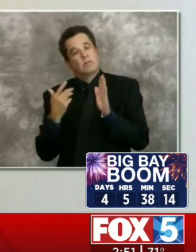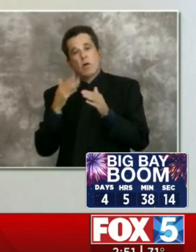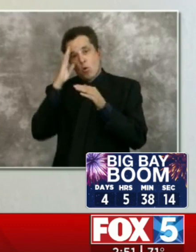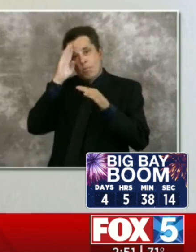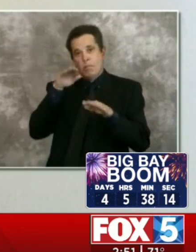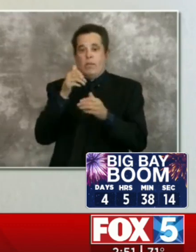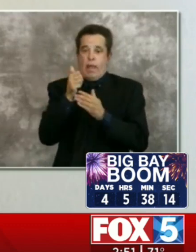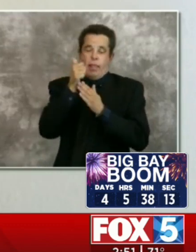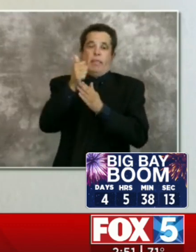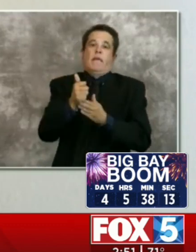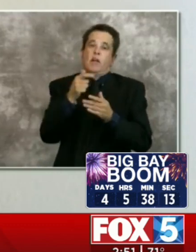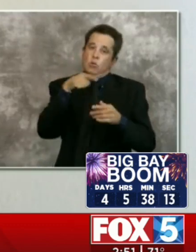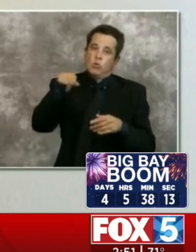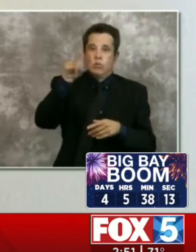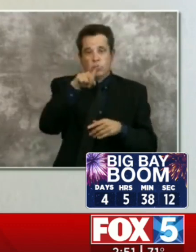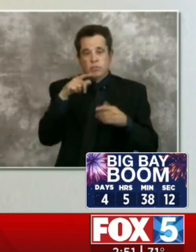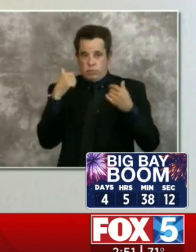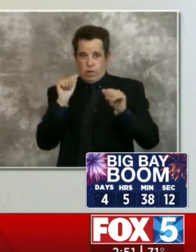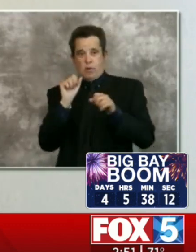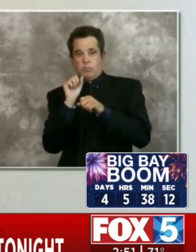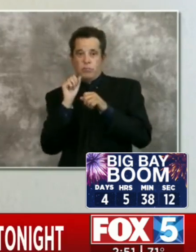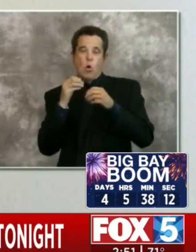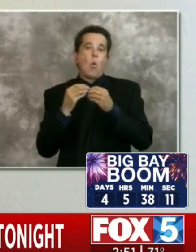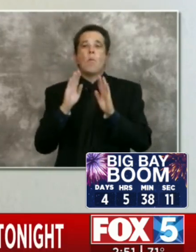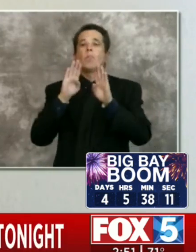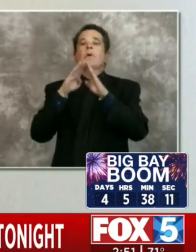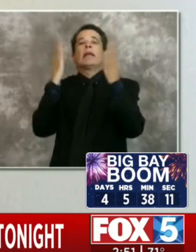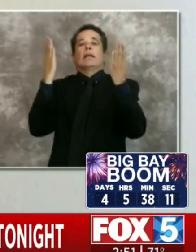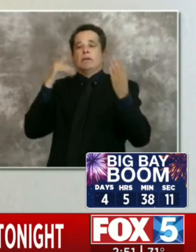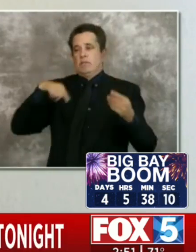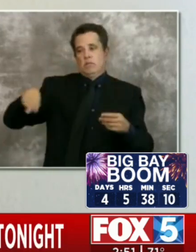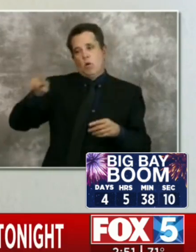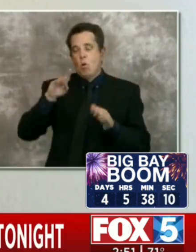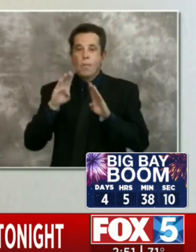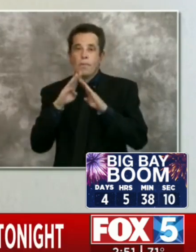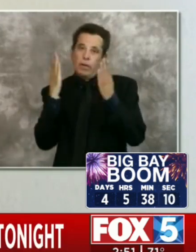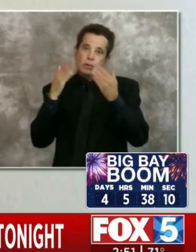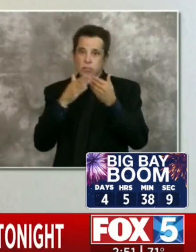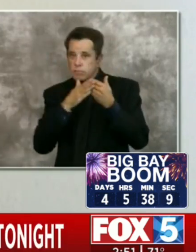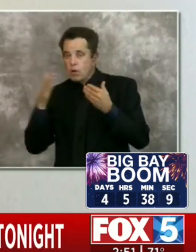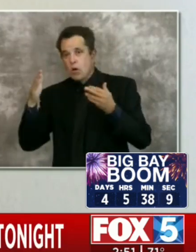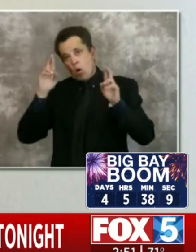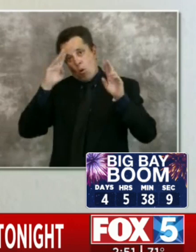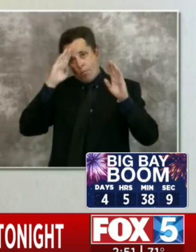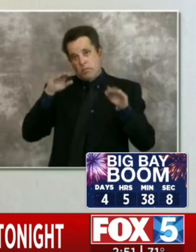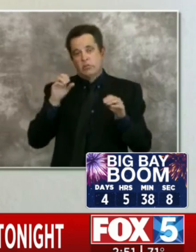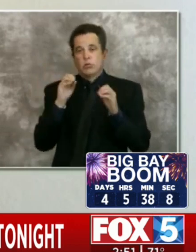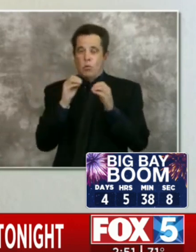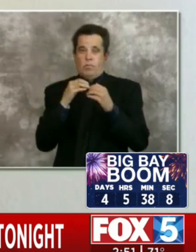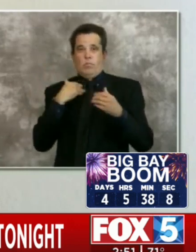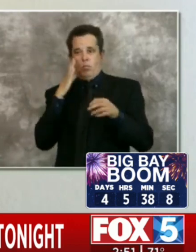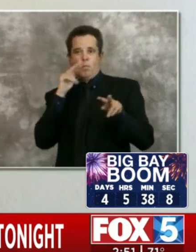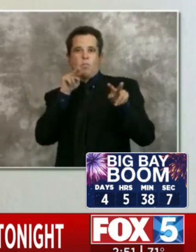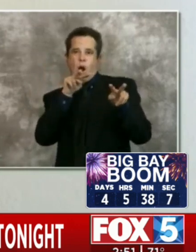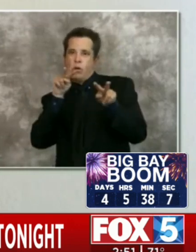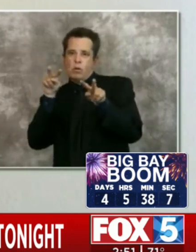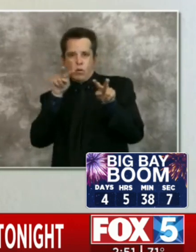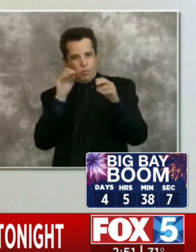THE DATA BASED ON THE SITE AND BASED ON WHAT WE'RE SEEING TO AGAIN GUIDE US THROUGH THIS FIGHT. THROUGHOUT THE